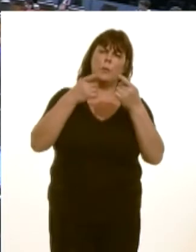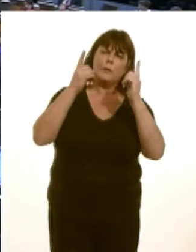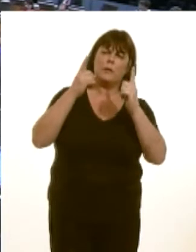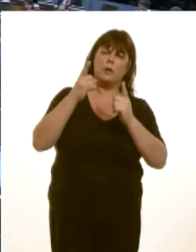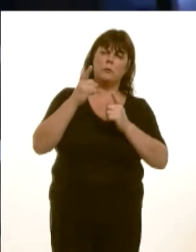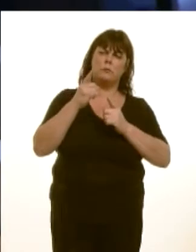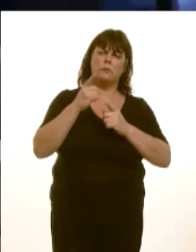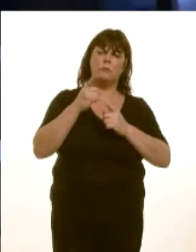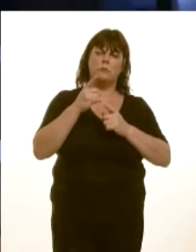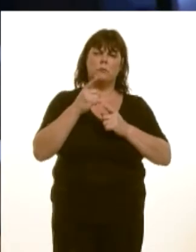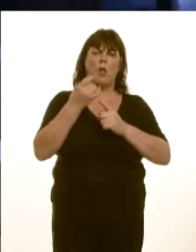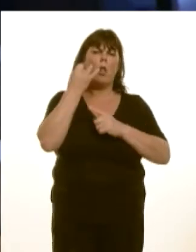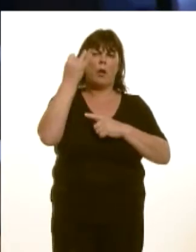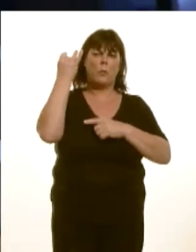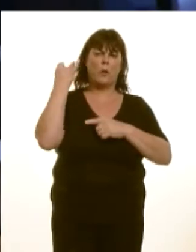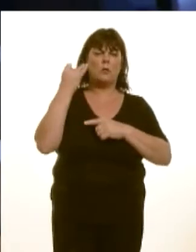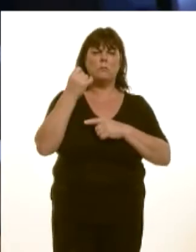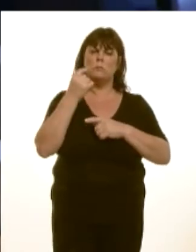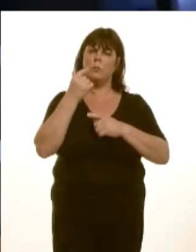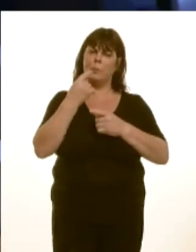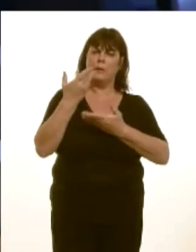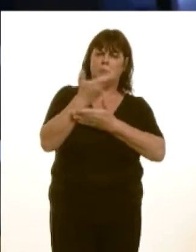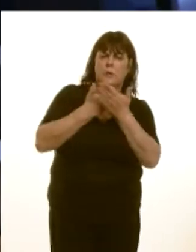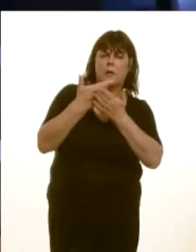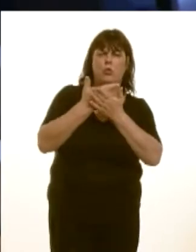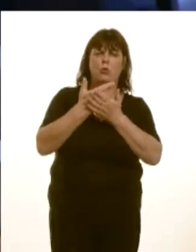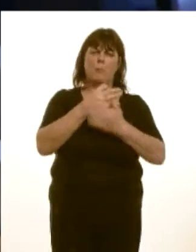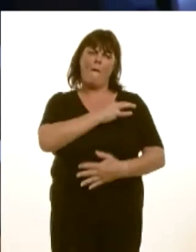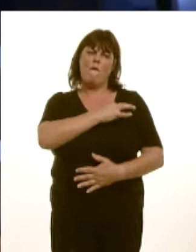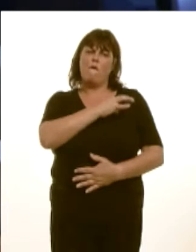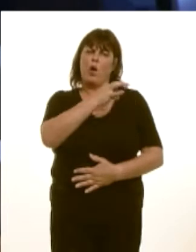the process by which voluntary mergers could take place, which included a proper business